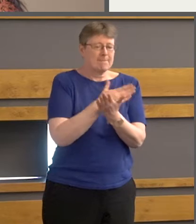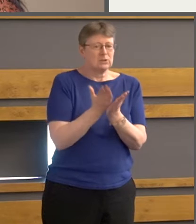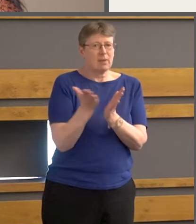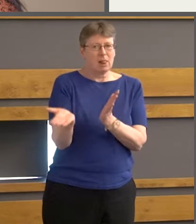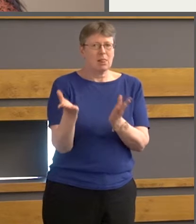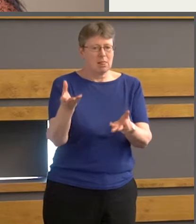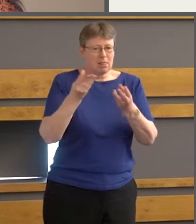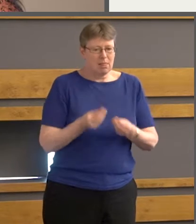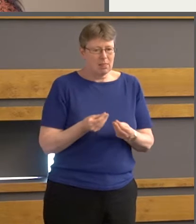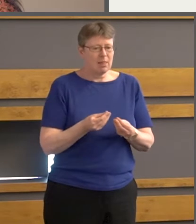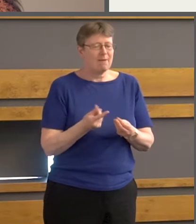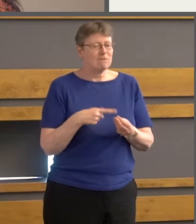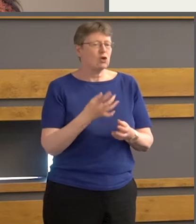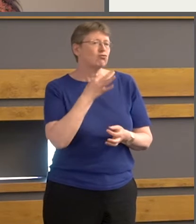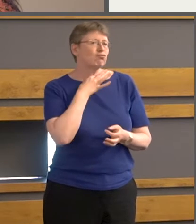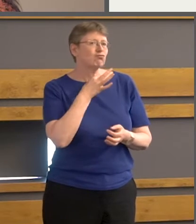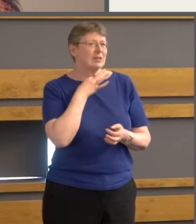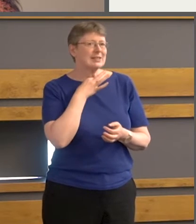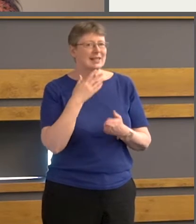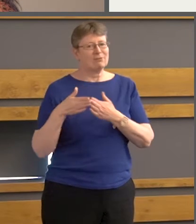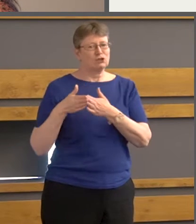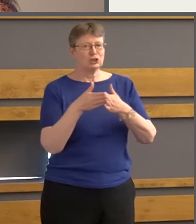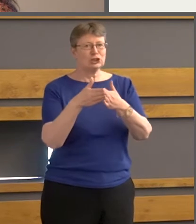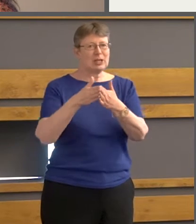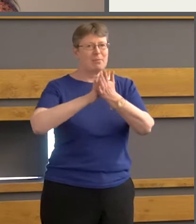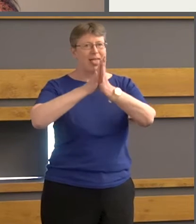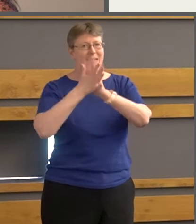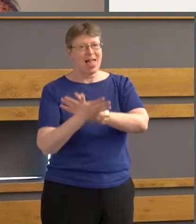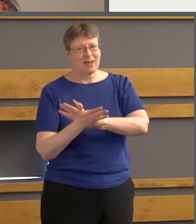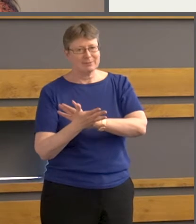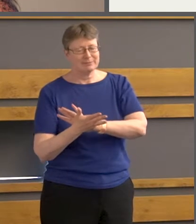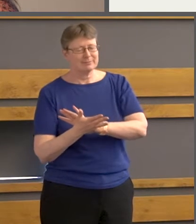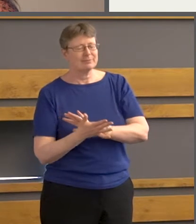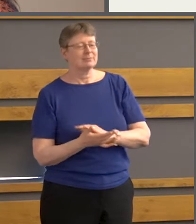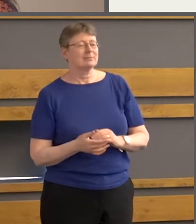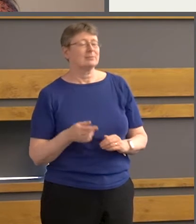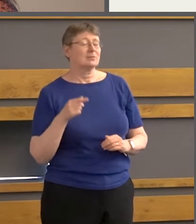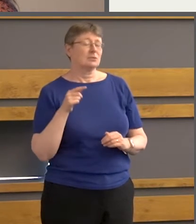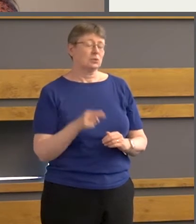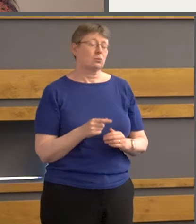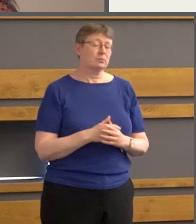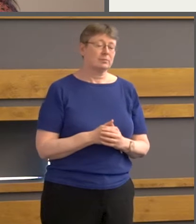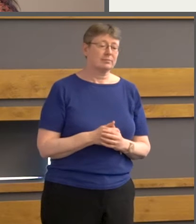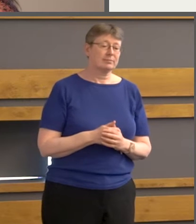to try and mitigate against the risk of shipwrecks. The historian Alastair Durie has described that in the early efforts